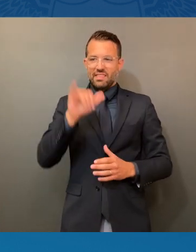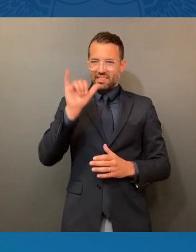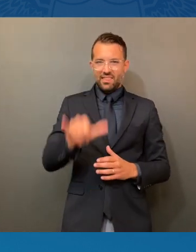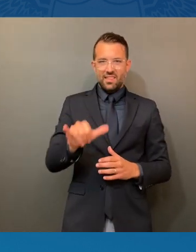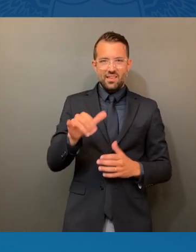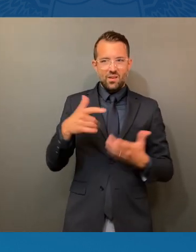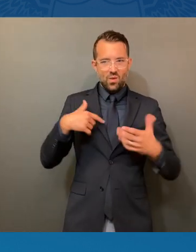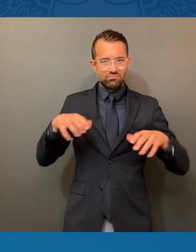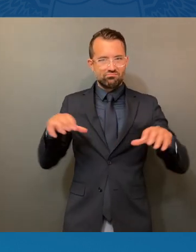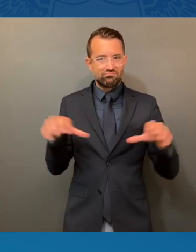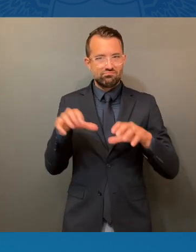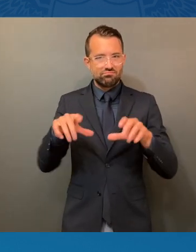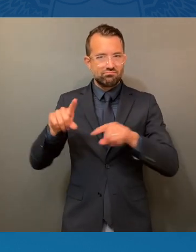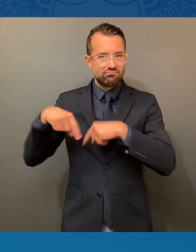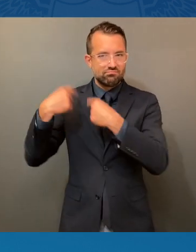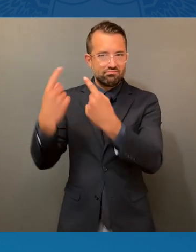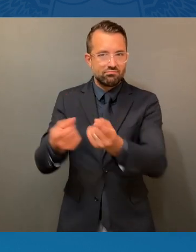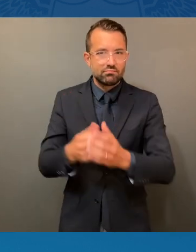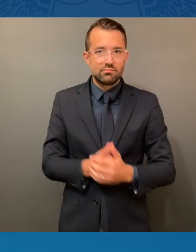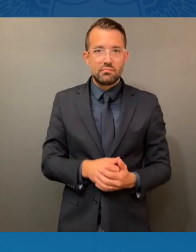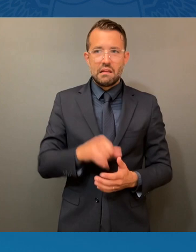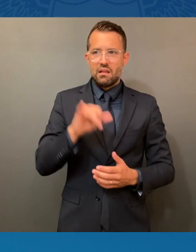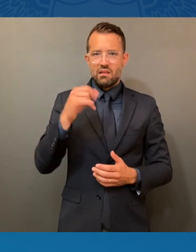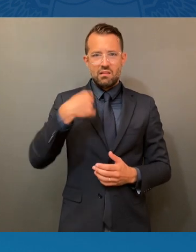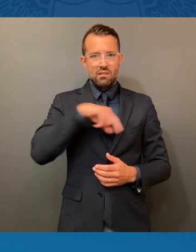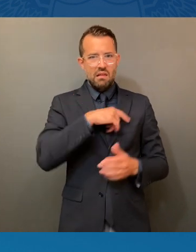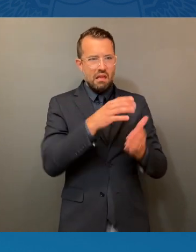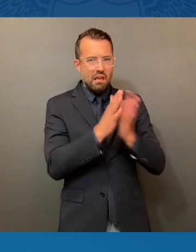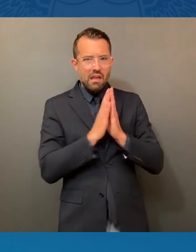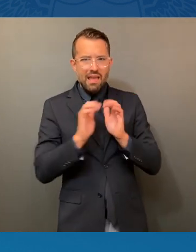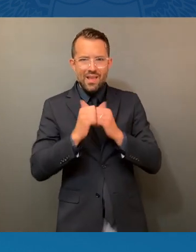"Well, how do they plan on paying for it?," please let them know: